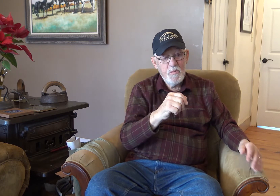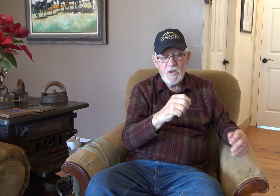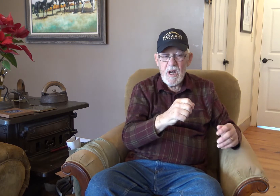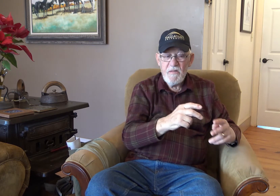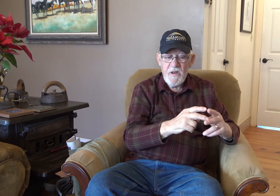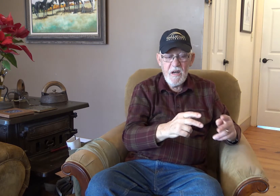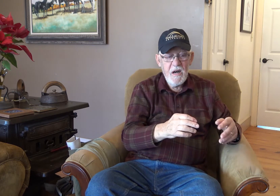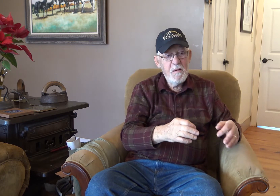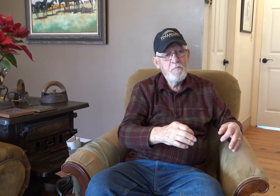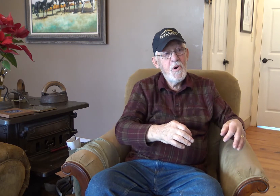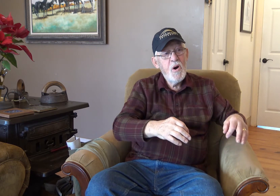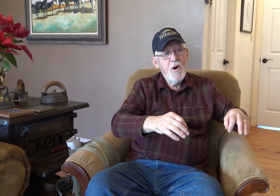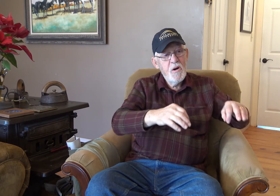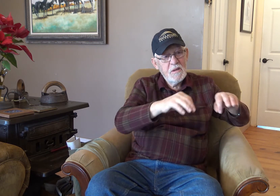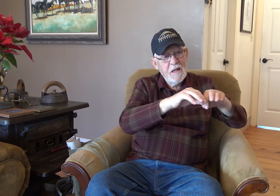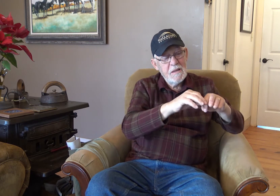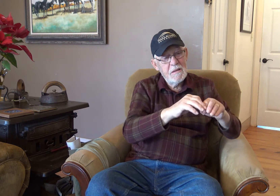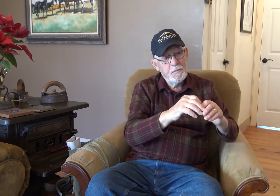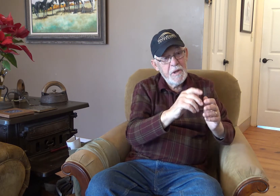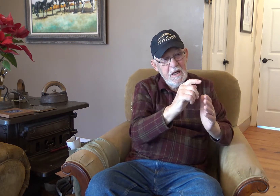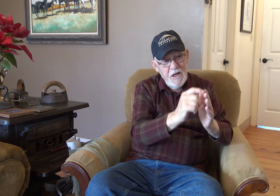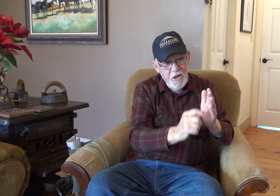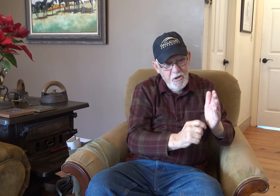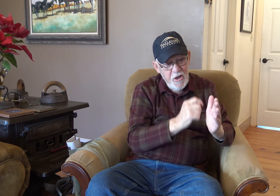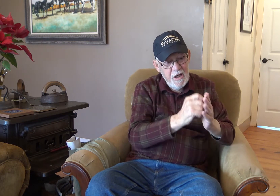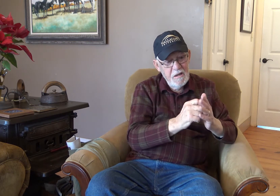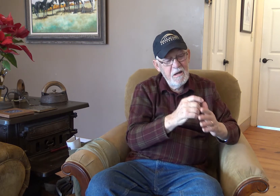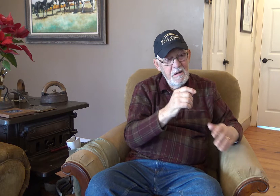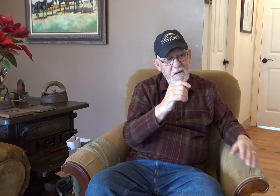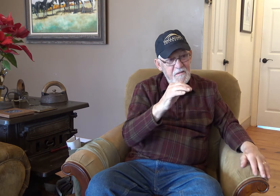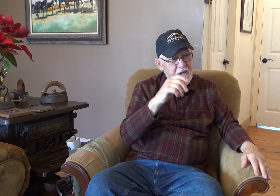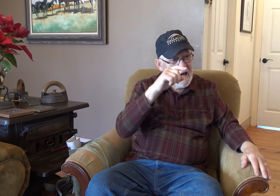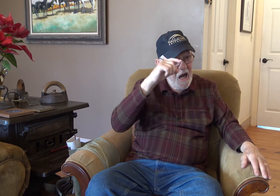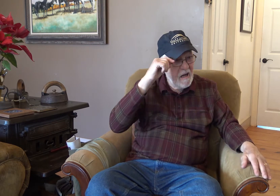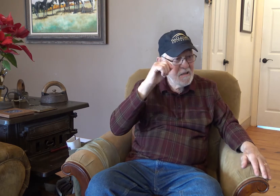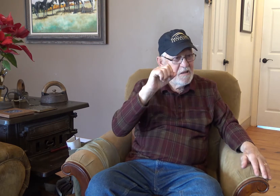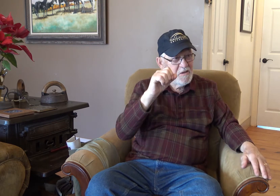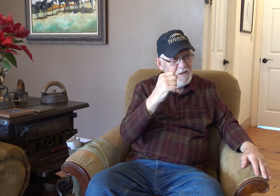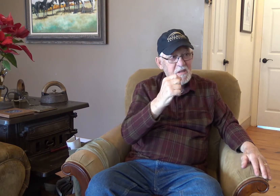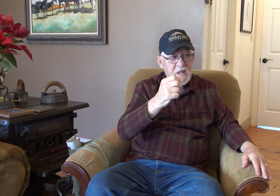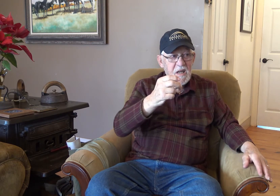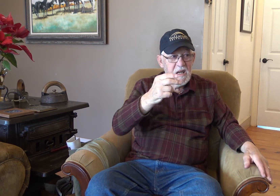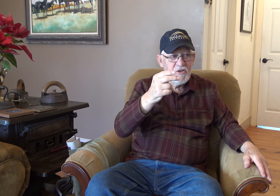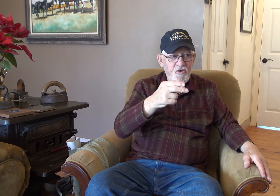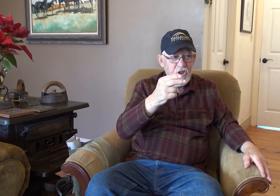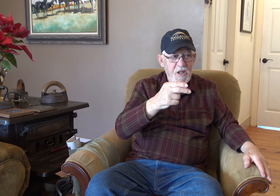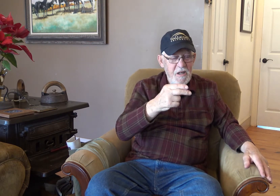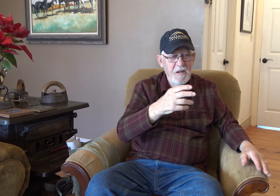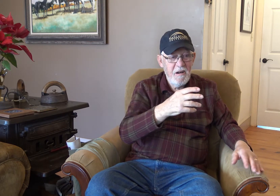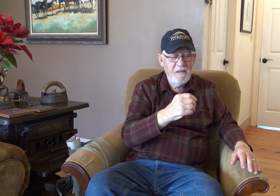That was a very important period in Gallaudet's history,